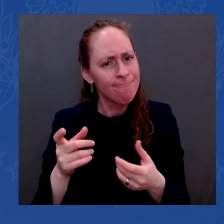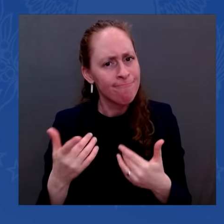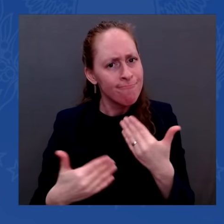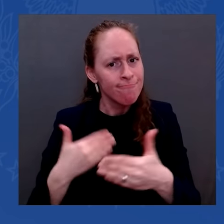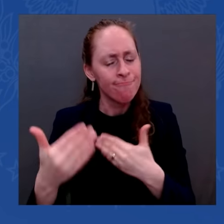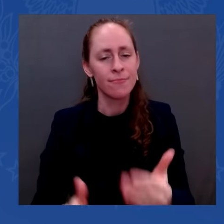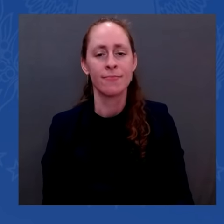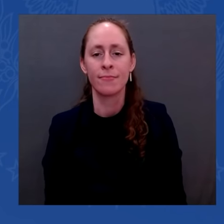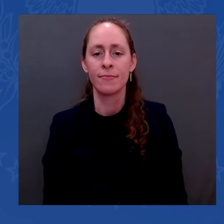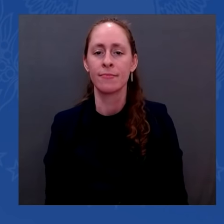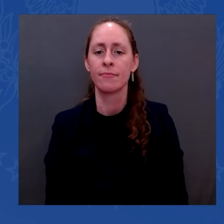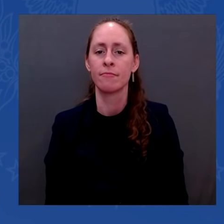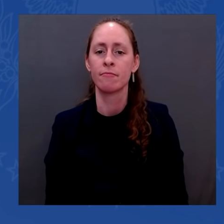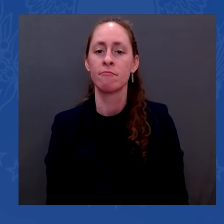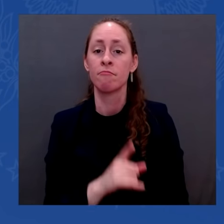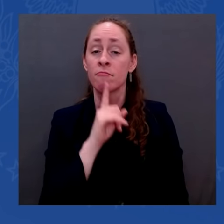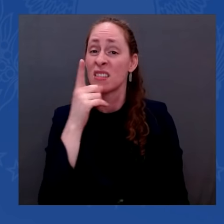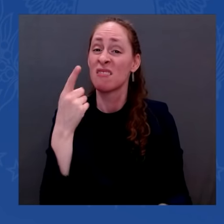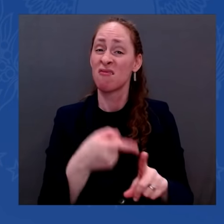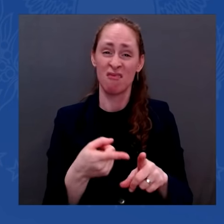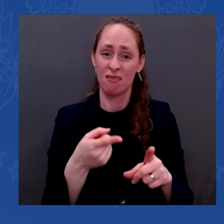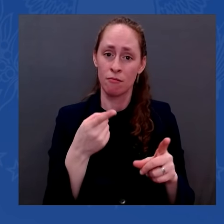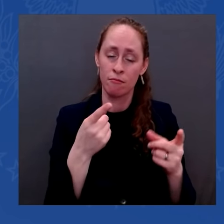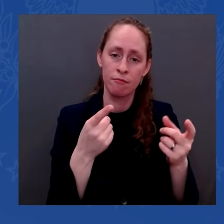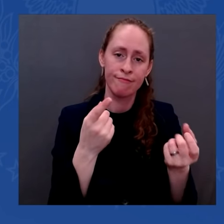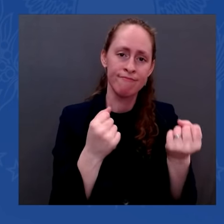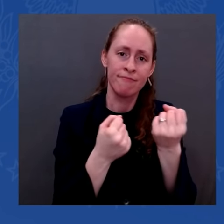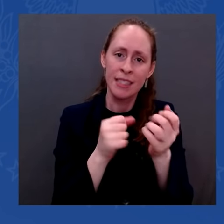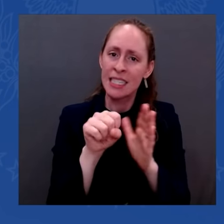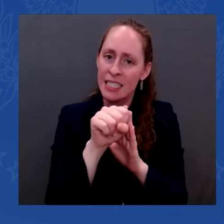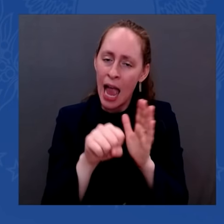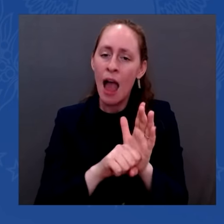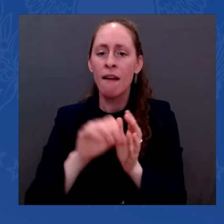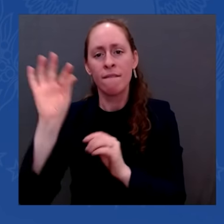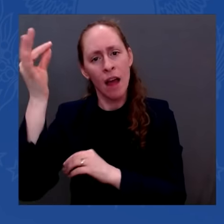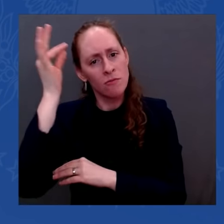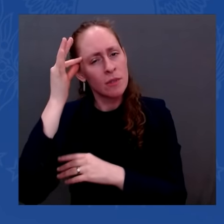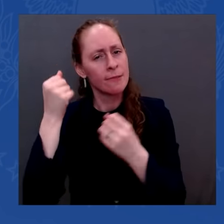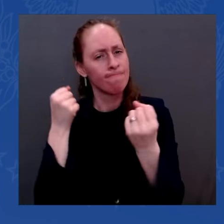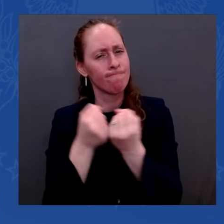We want to be at the table and help you understand